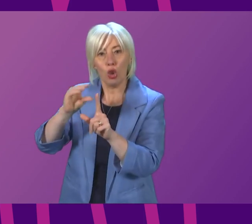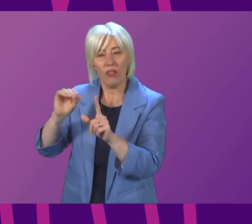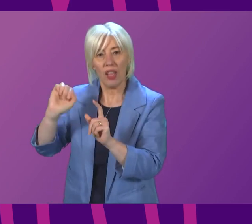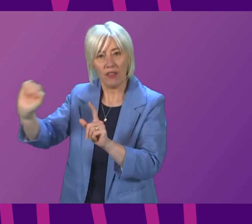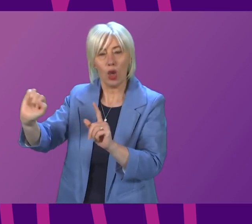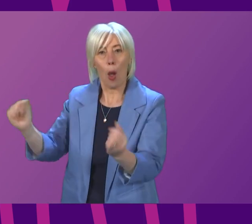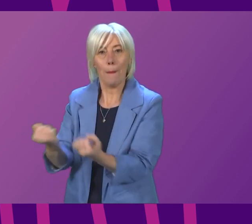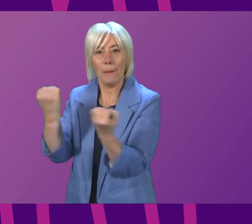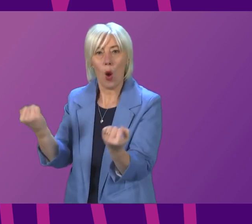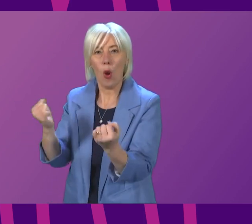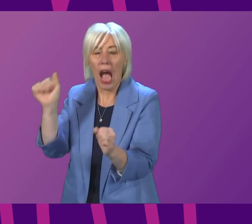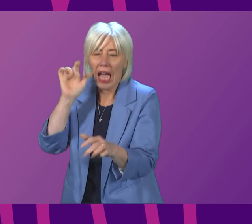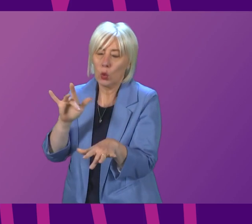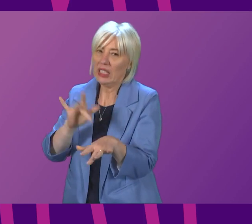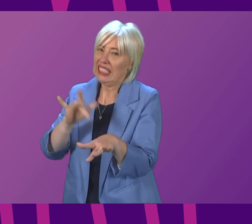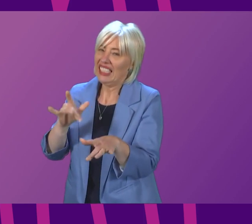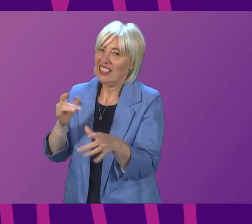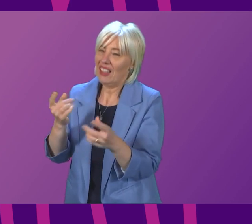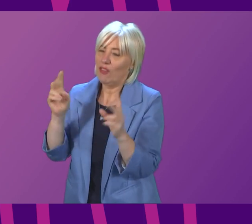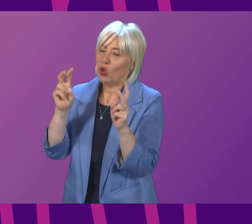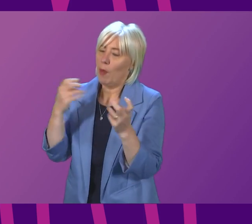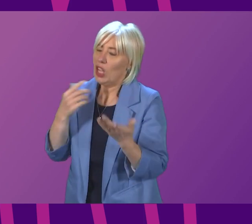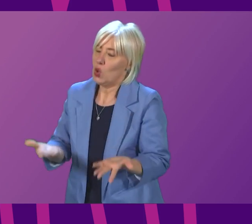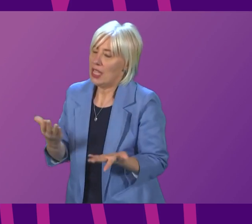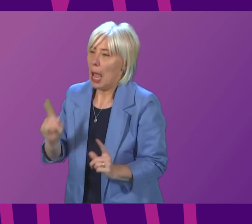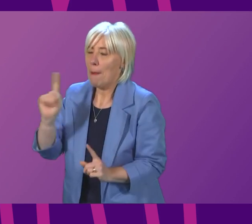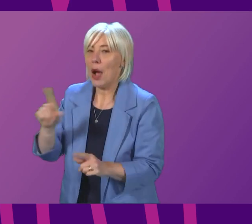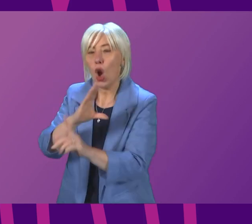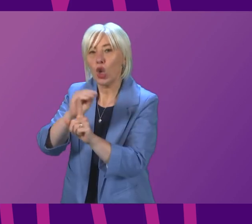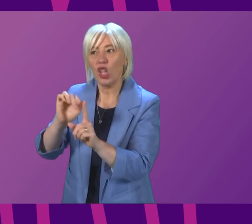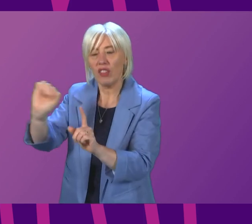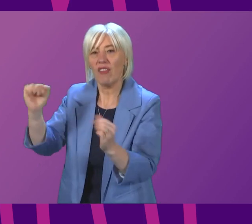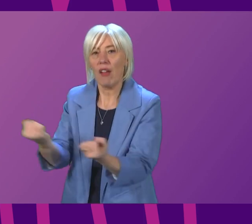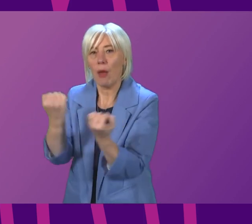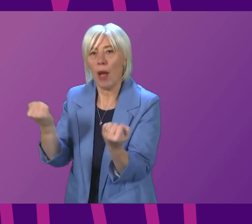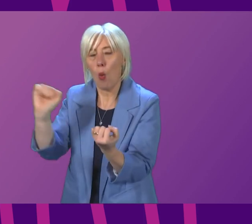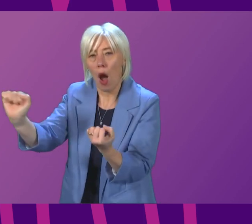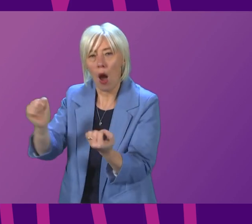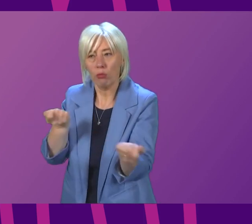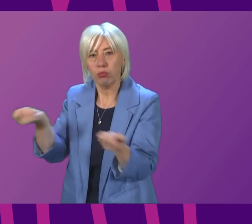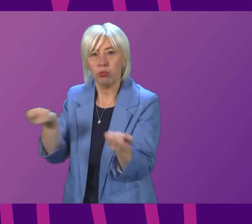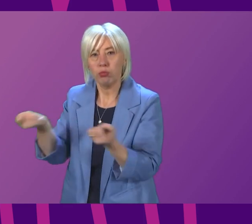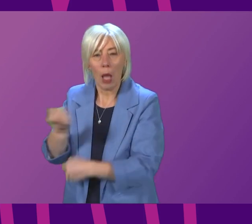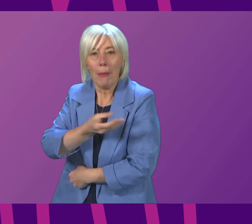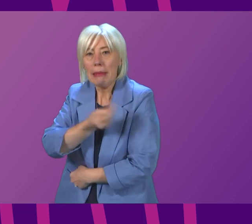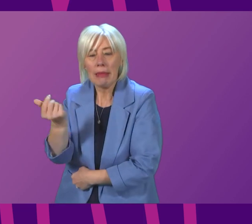is a touchy subject today, I know—some of this money is not being provided at all to